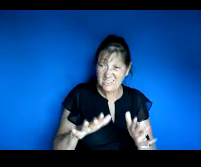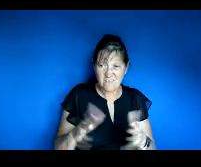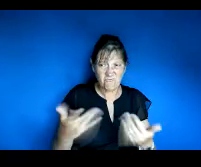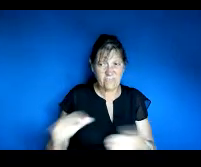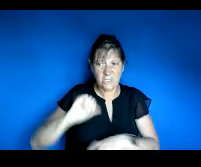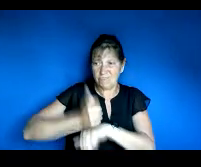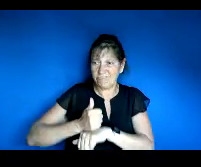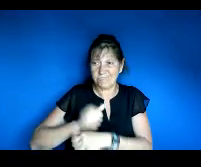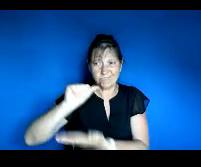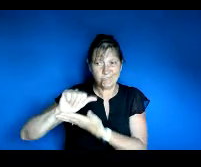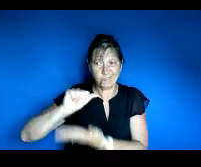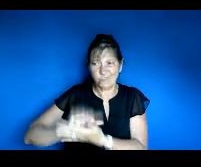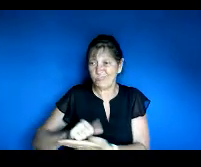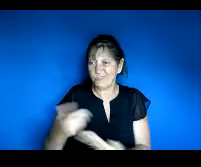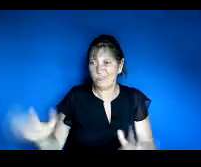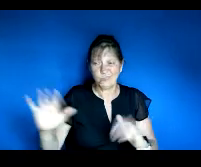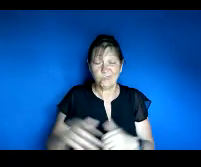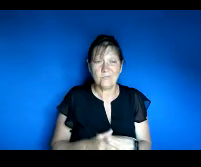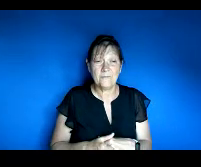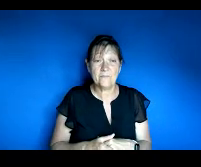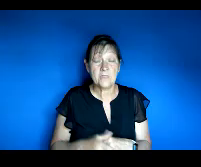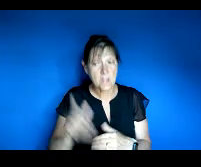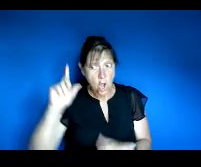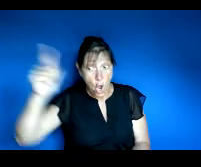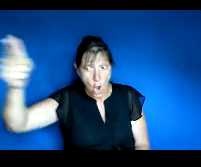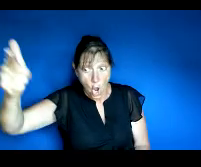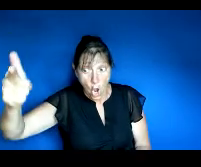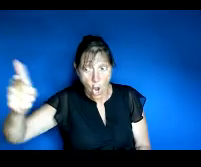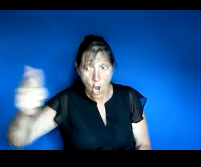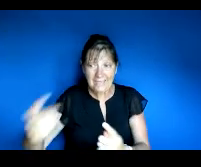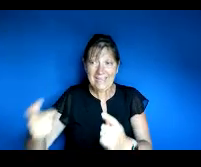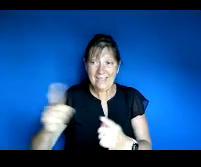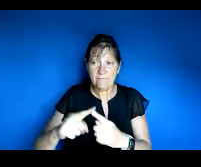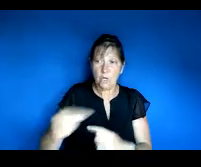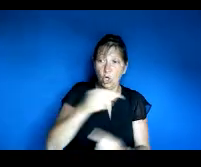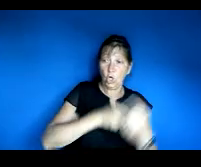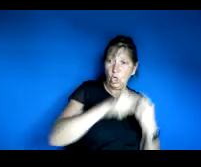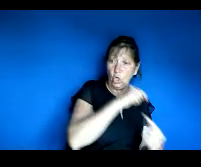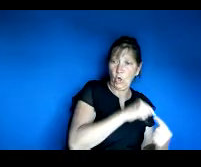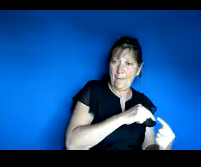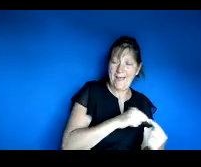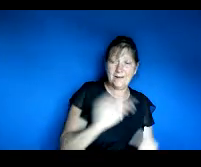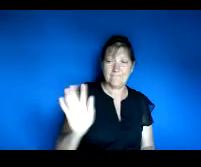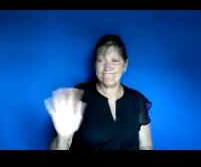We can apply it to exams coming up, but that's just an important key distinction.